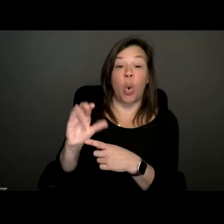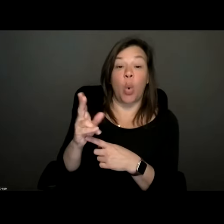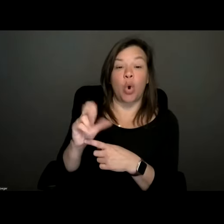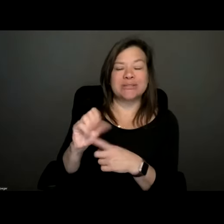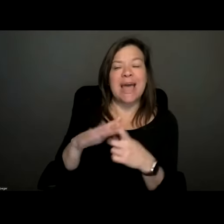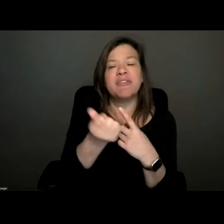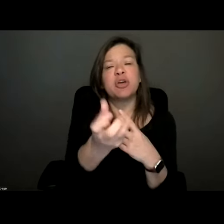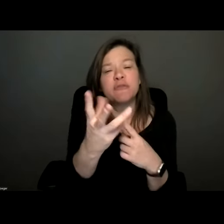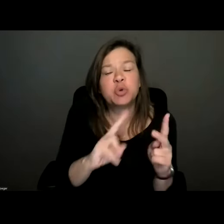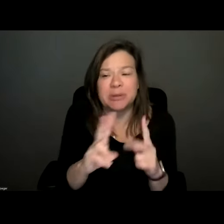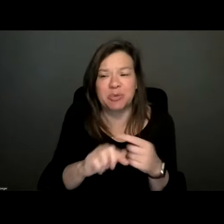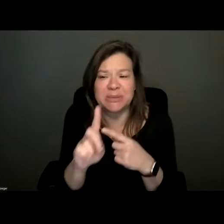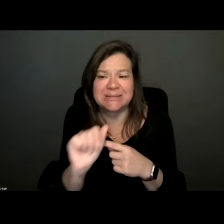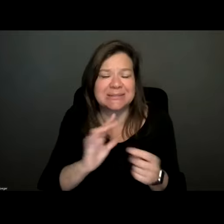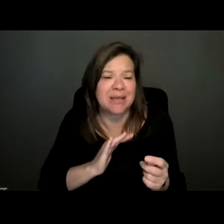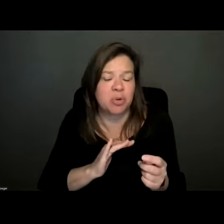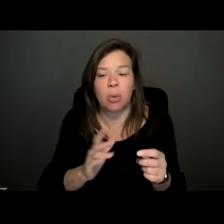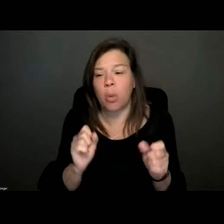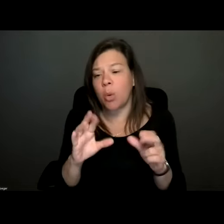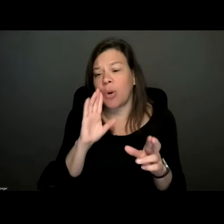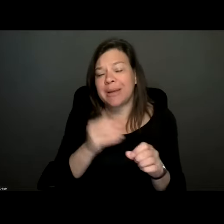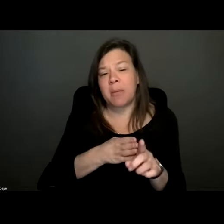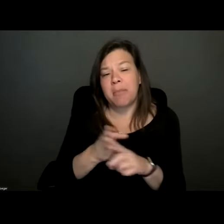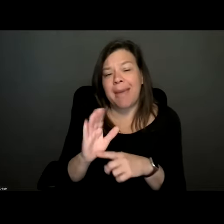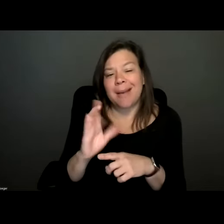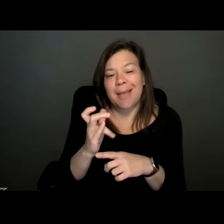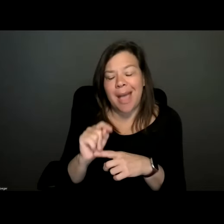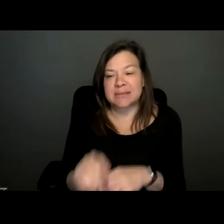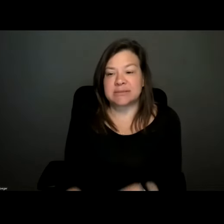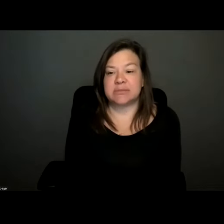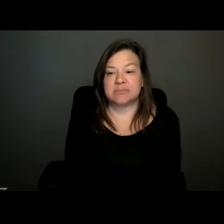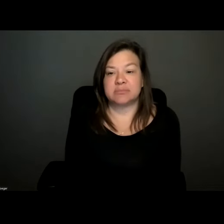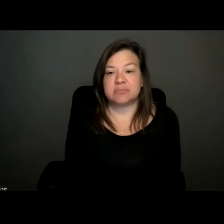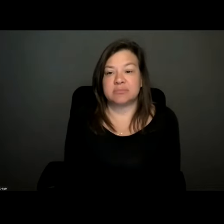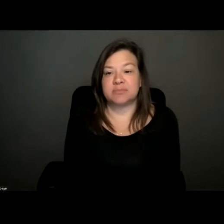you know, or something, or even in the main cast or whatever, just because I think the more